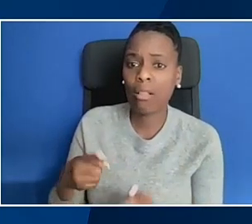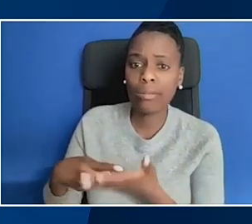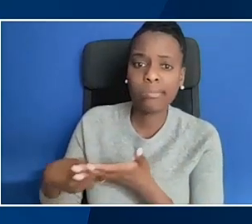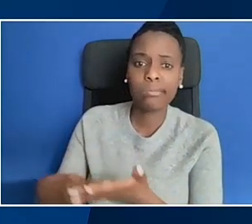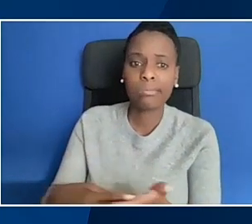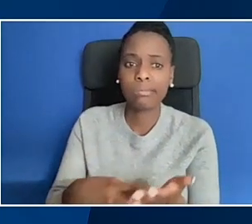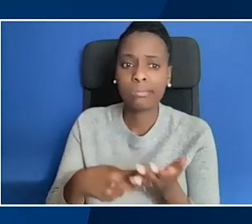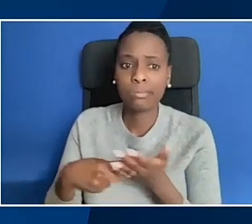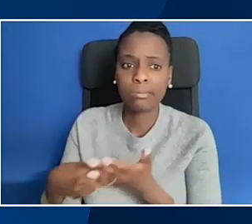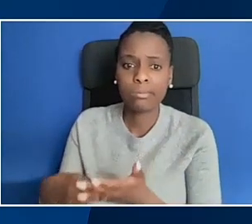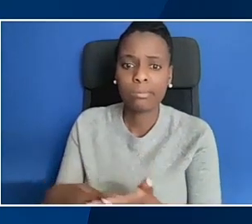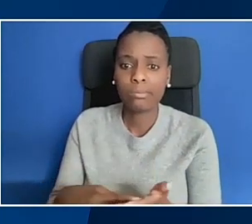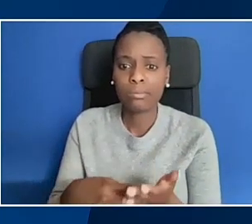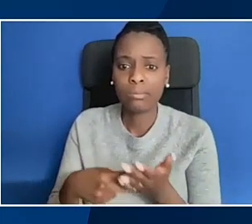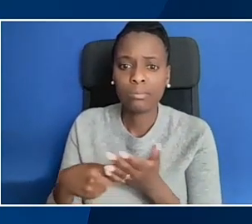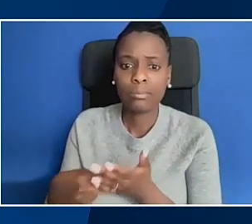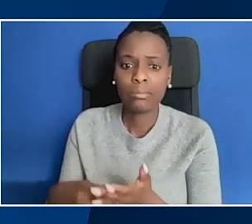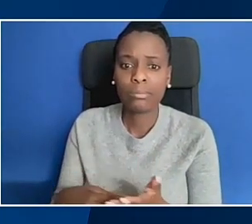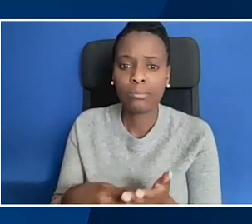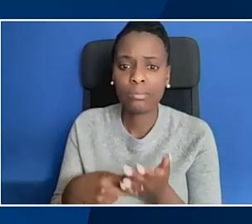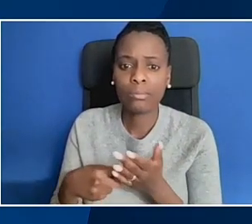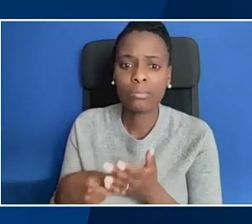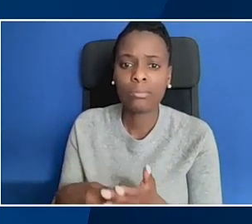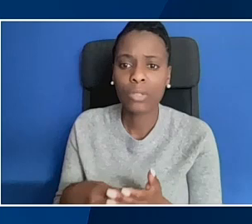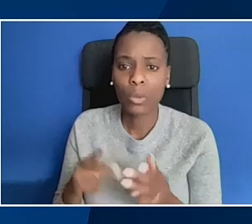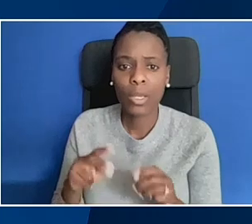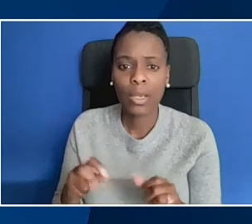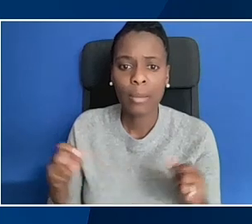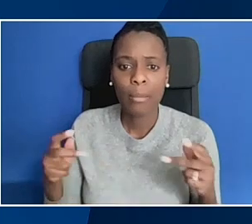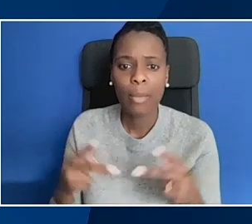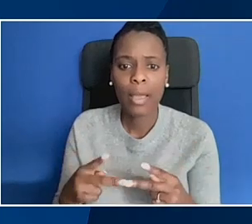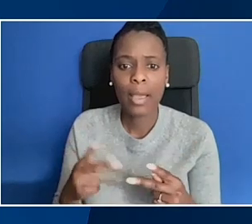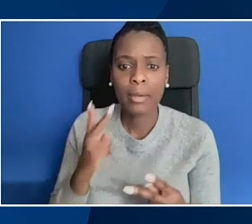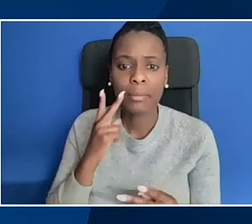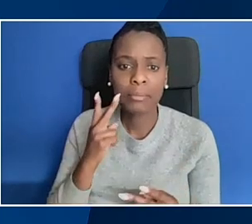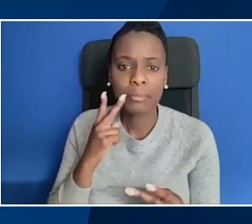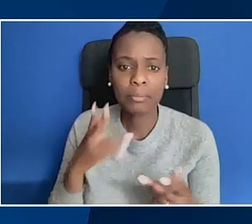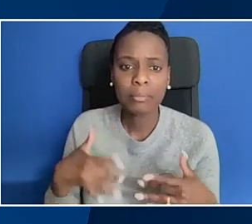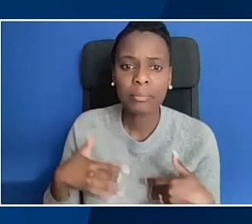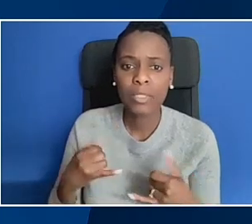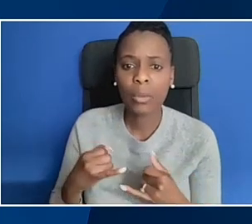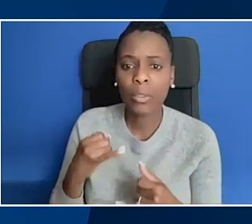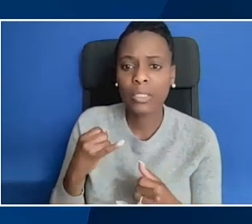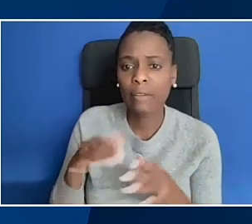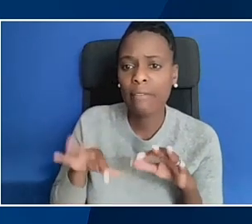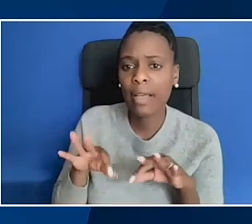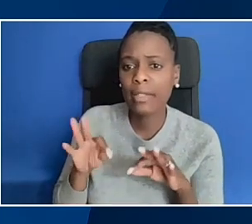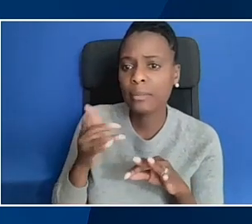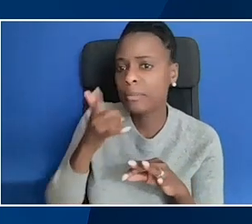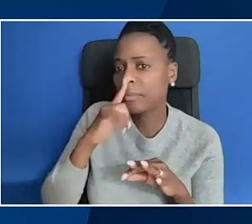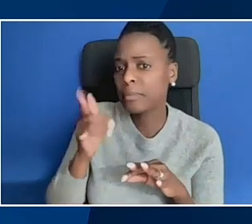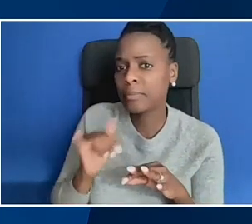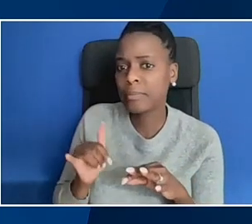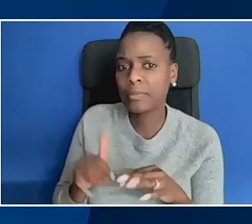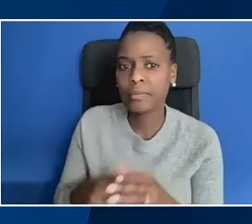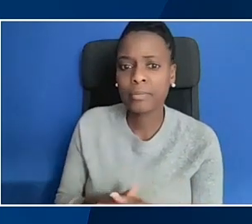And then we can come back and see, you know, what our findings are and then we can take a temperature check from there if needed.